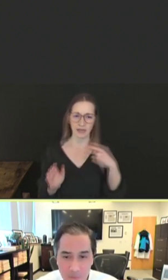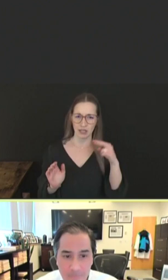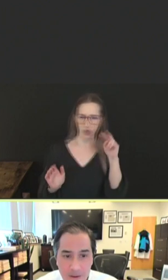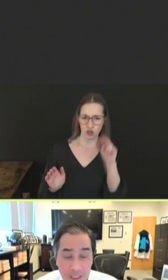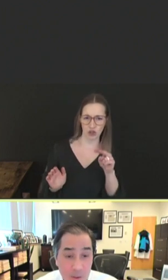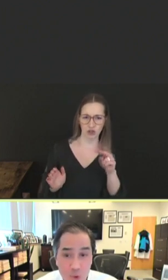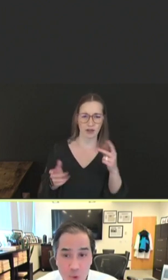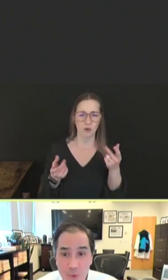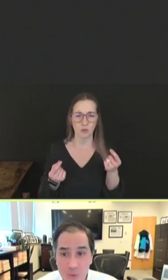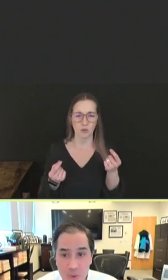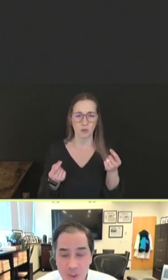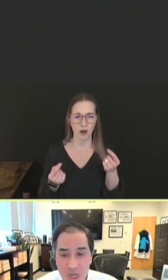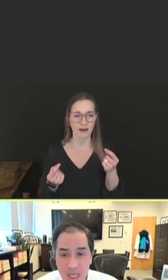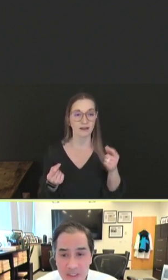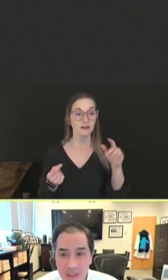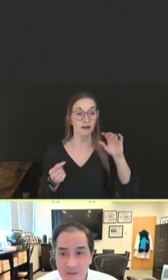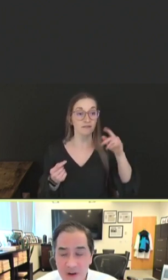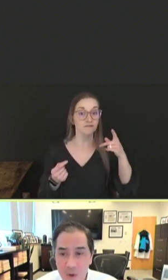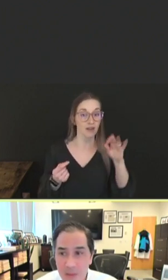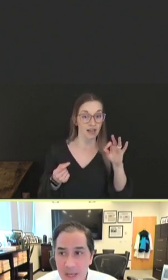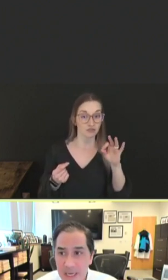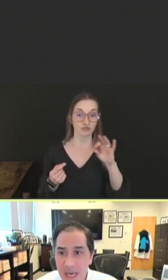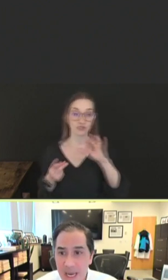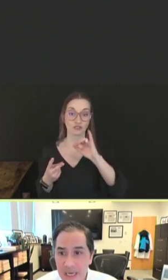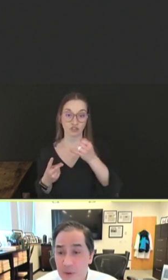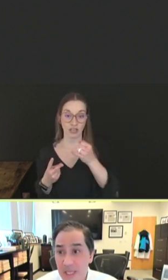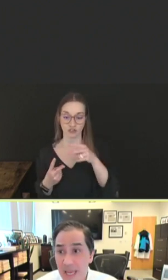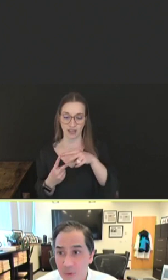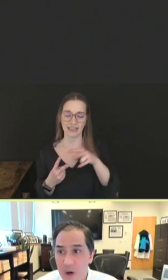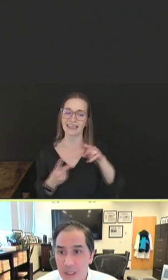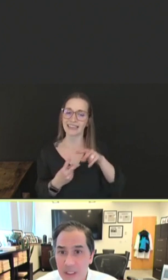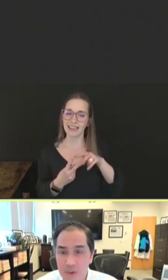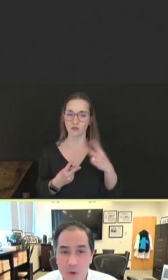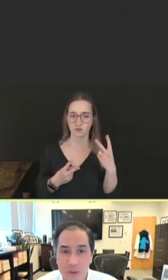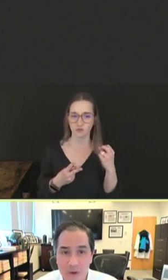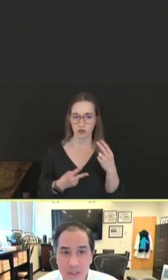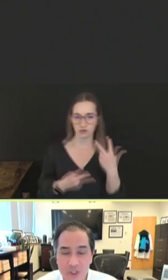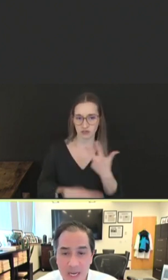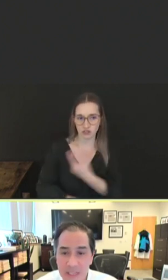either two or three shots, followed by a high dose heterologous Omicron challenge.